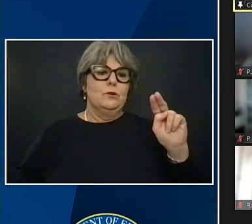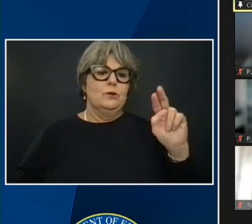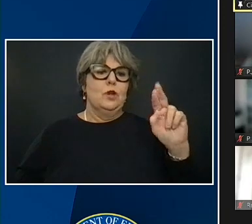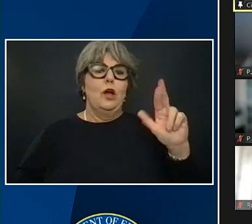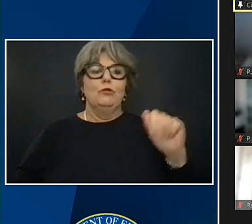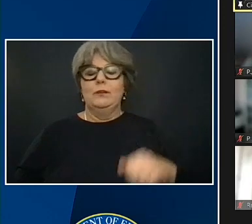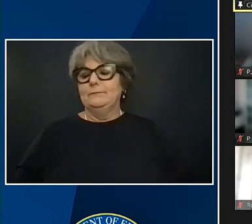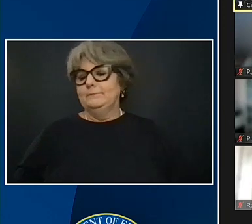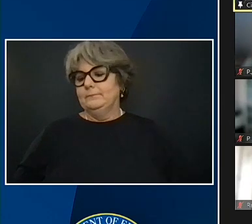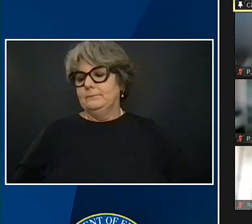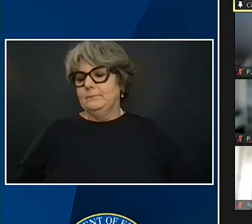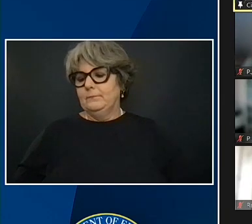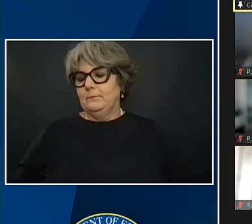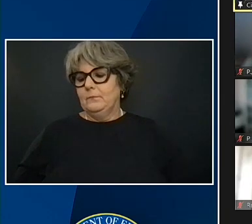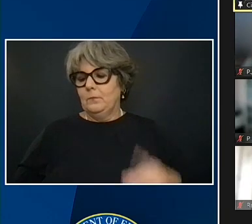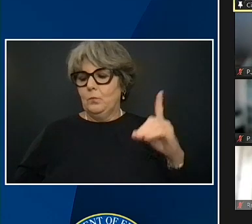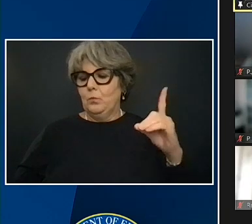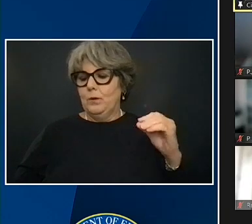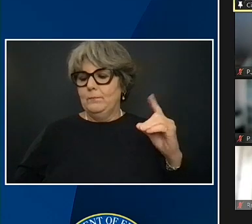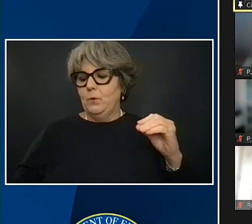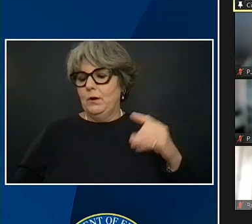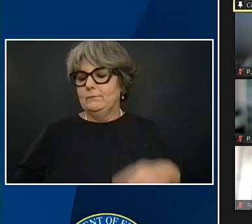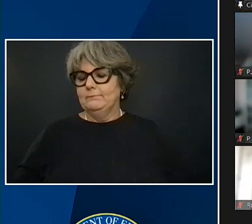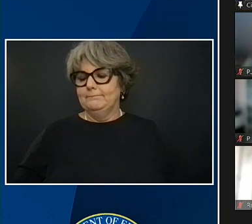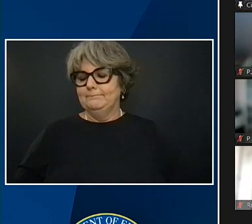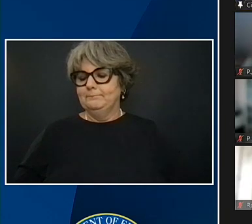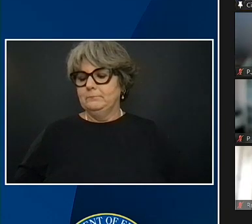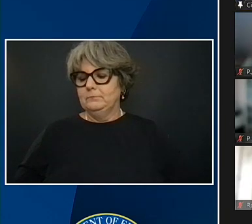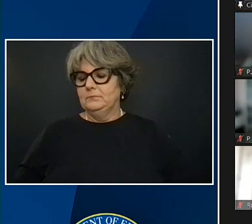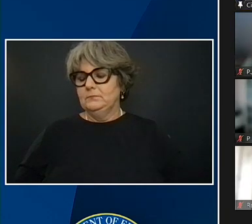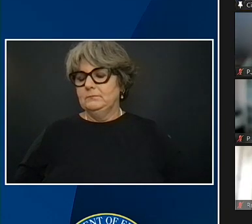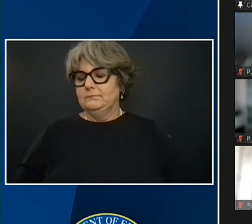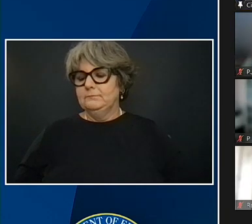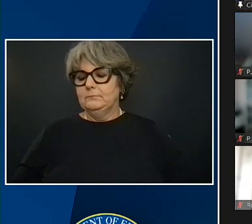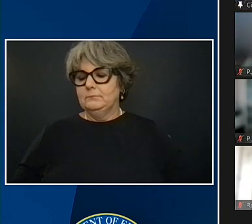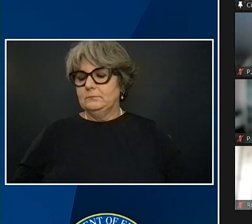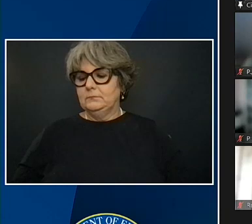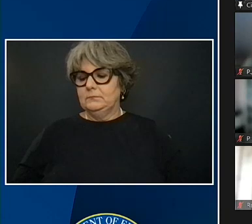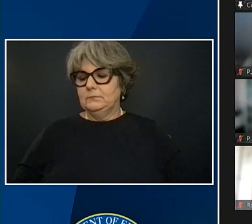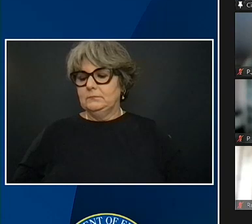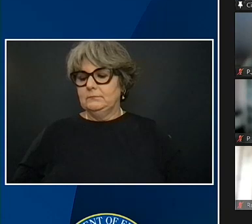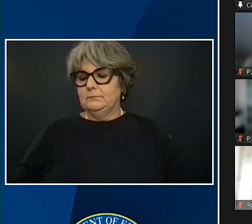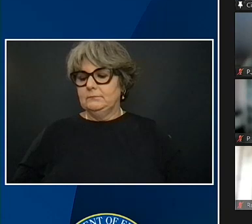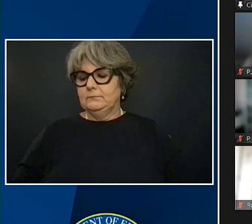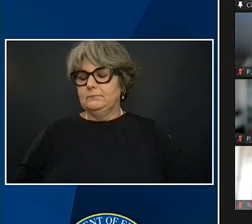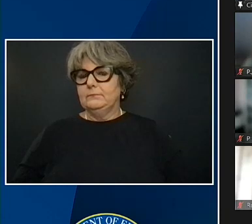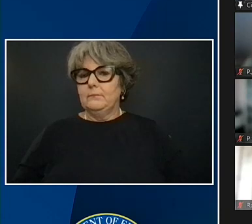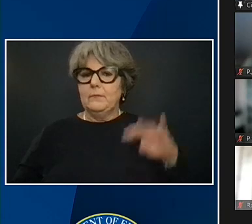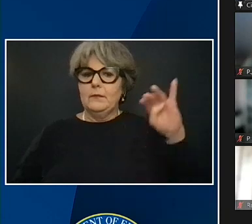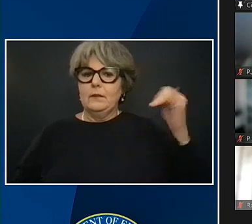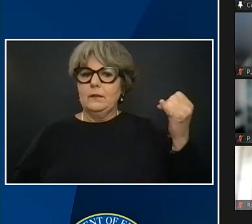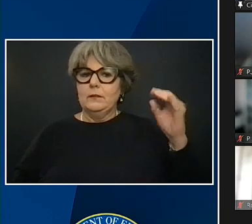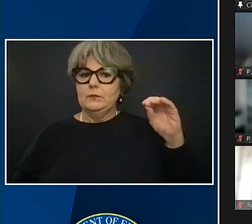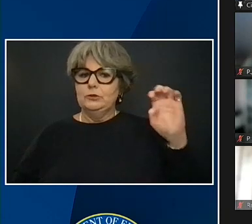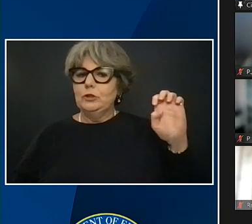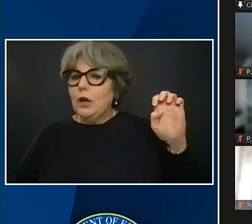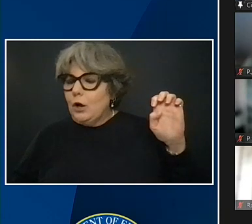We have time for one more. Yes. So my last one is Jo Kragbe, who's representing themselves, and they are in